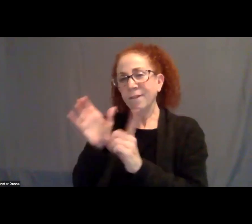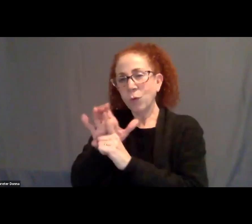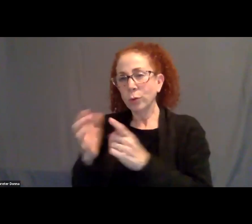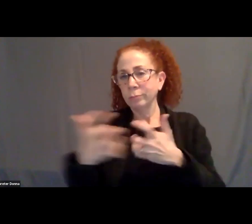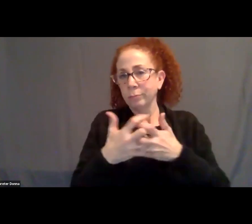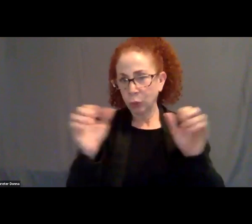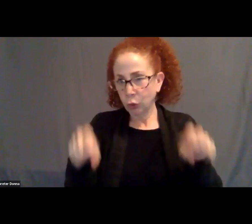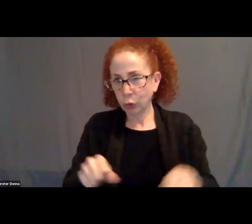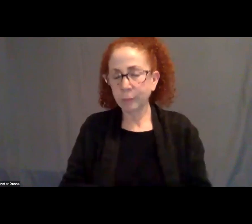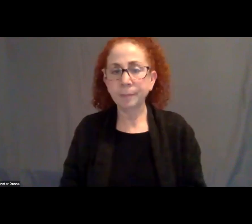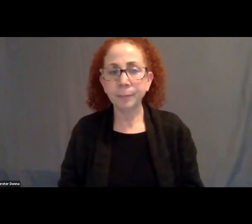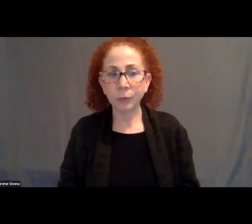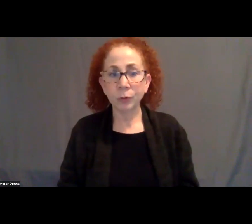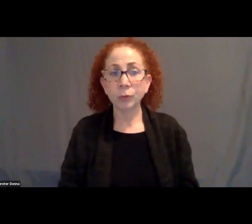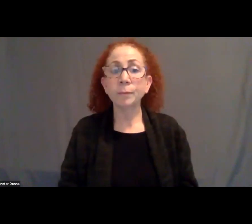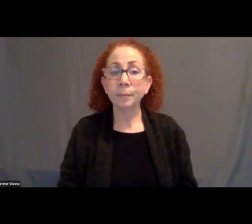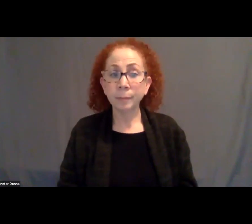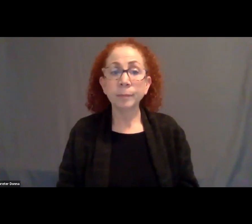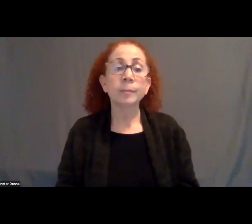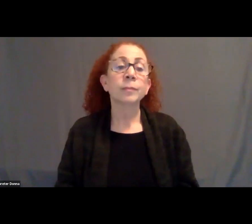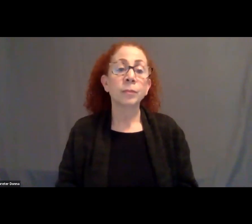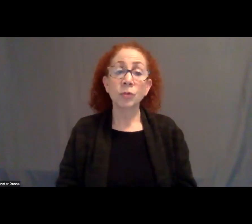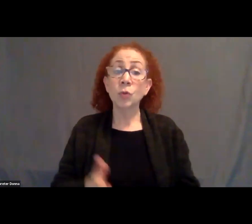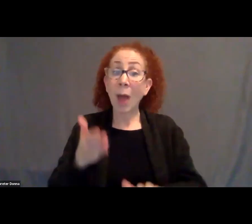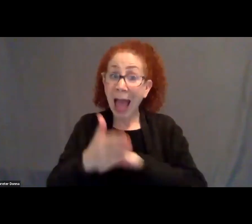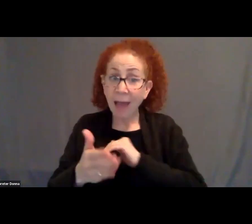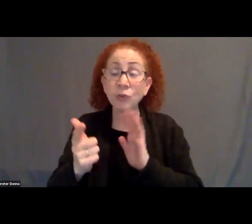So the period following the roll out of bans on oceanic slave